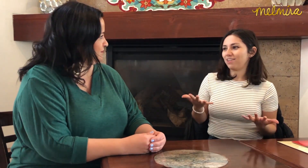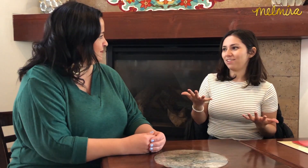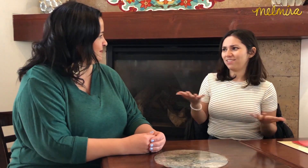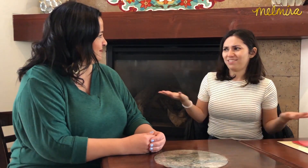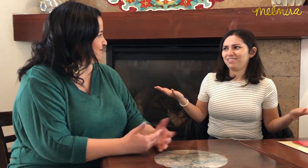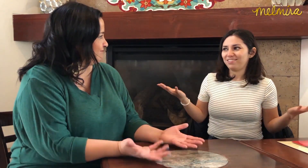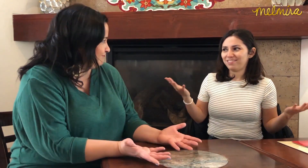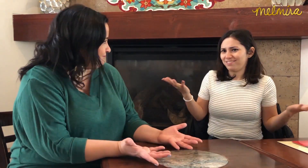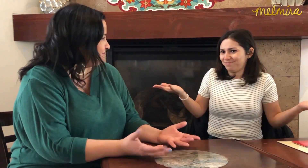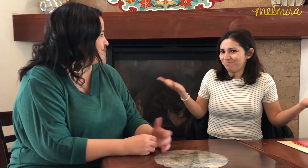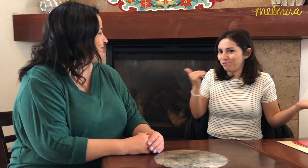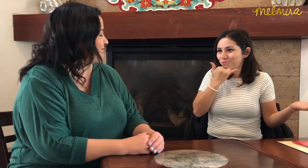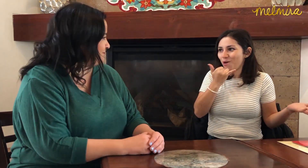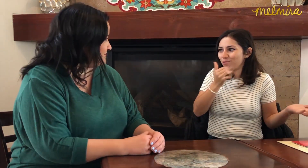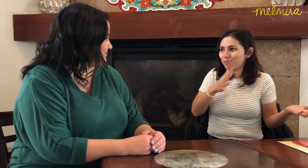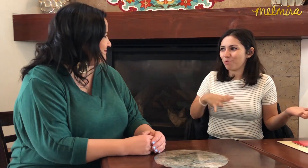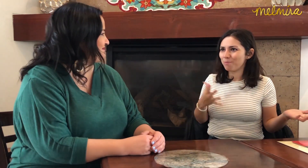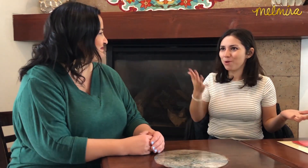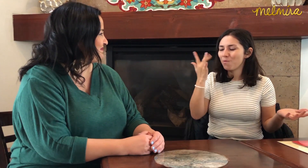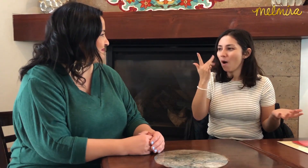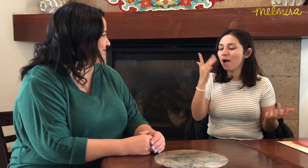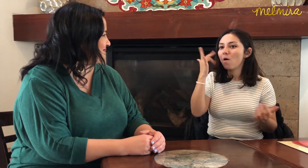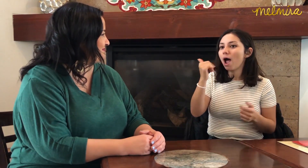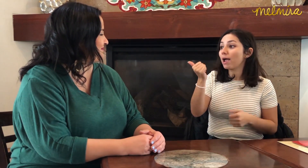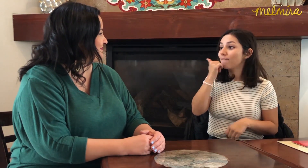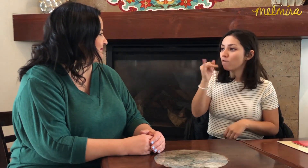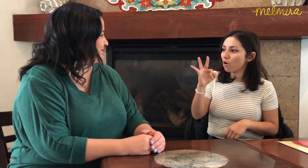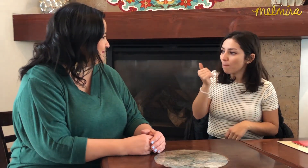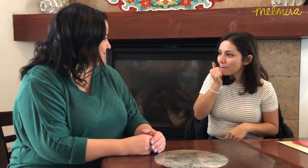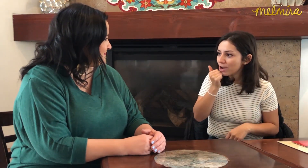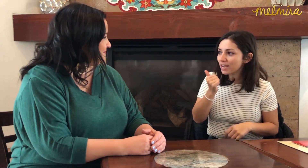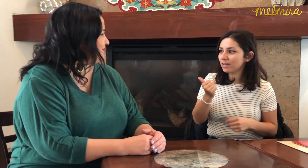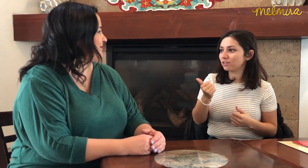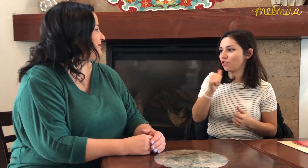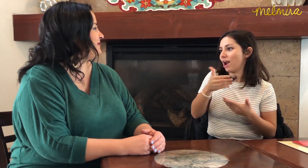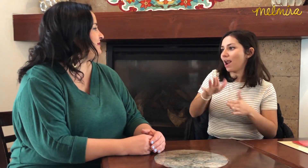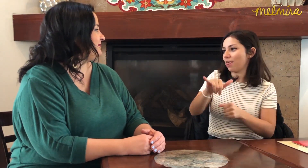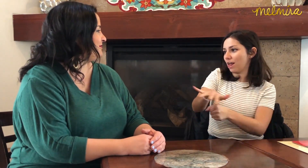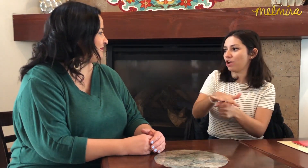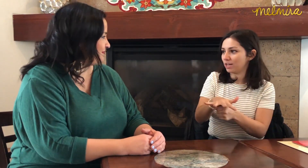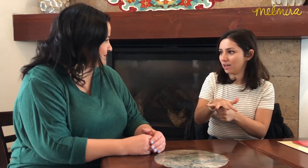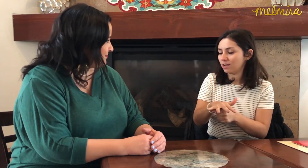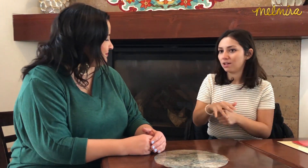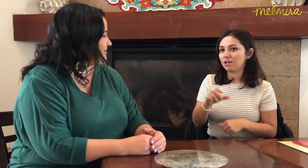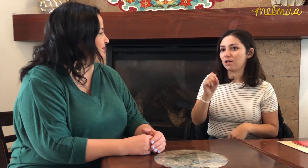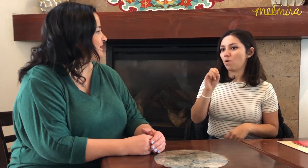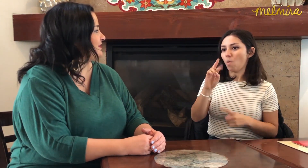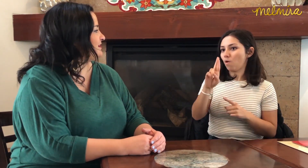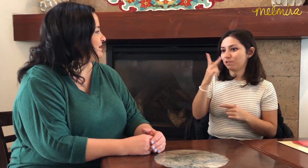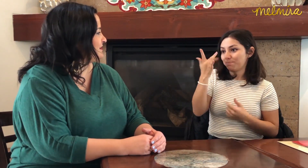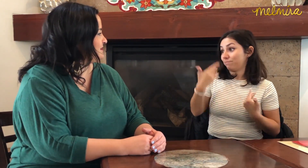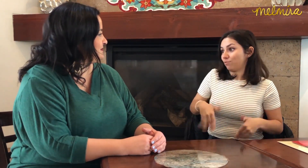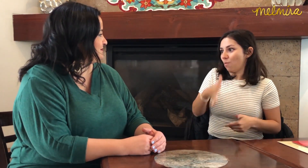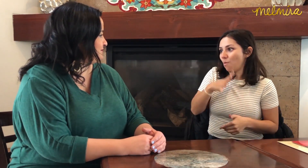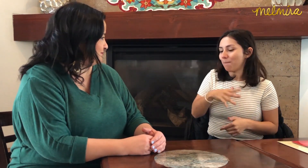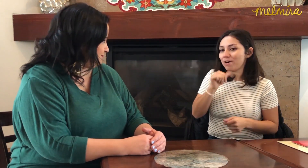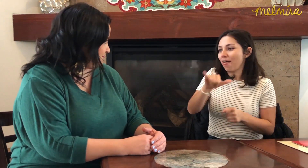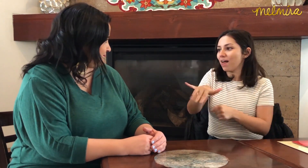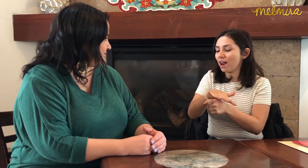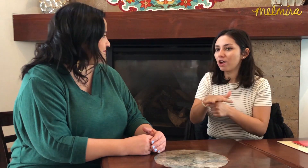I felt like, what's wrong with women? Why? I learned that if you're on your period, you're not allowed in the area. Or even just for being a women you're not even allowed